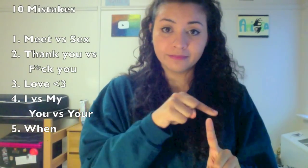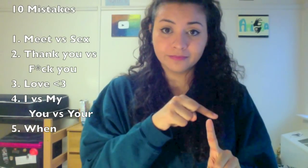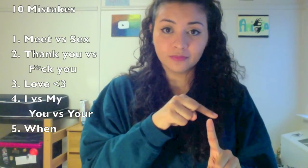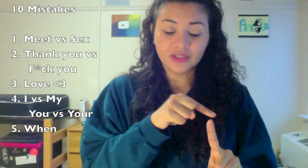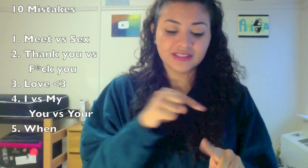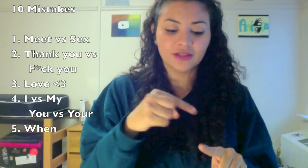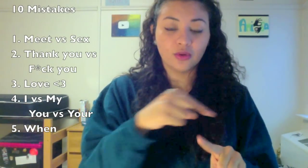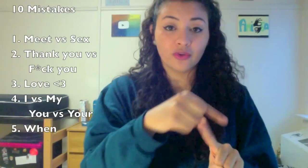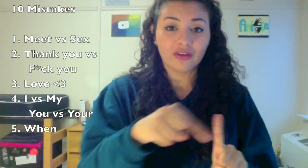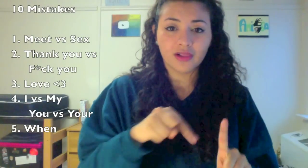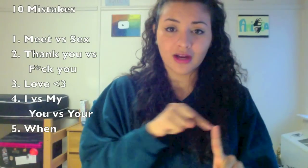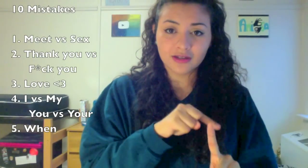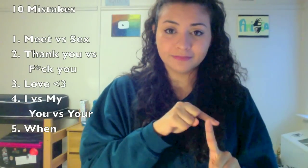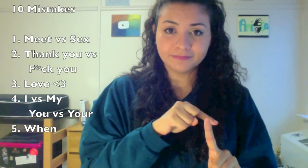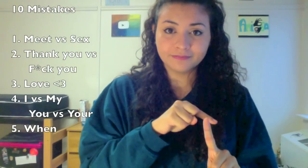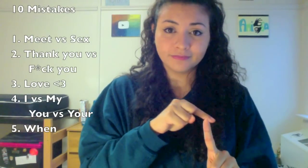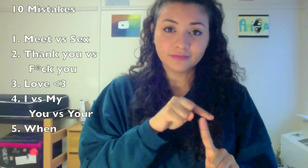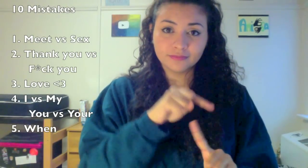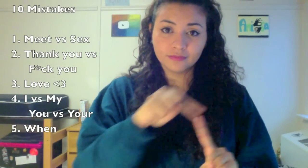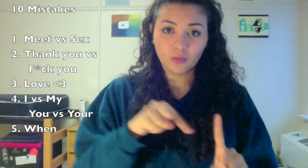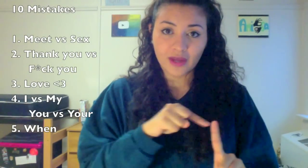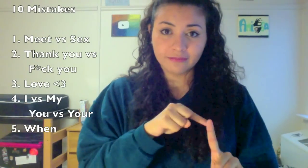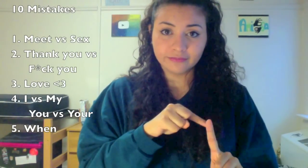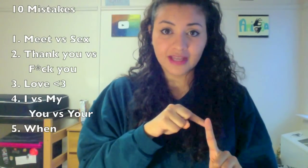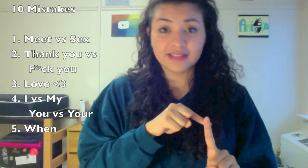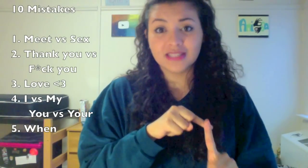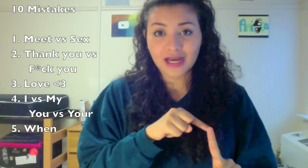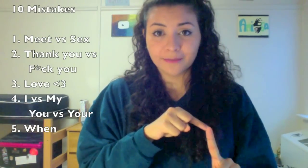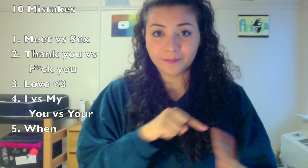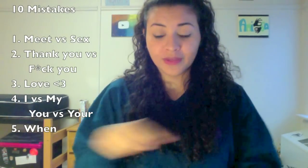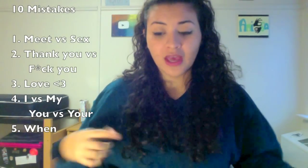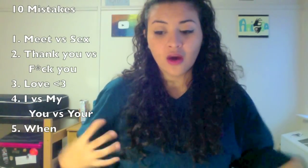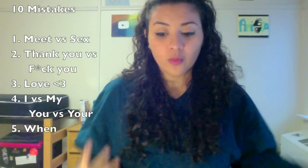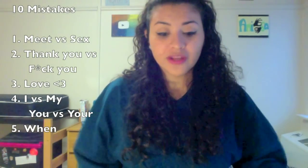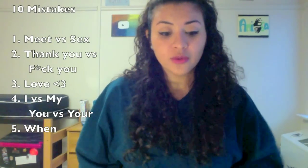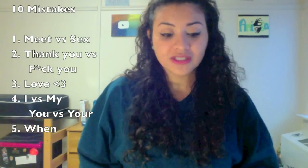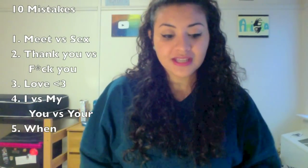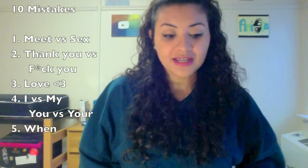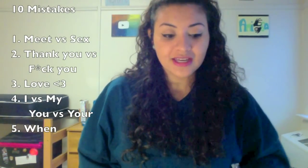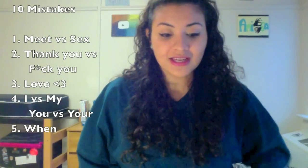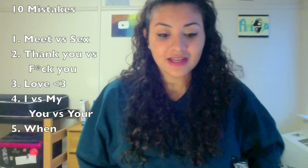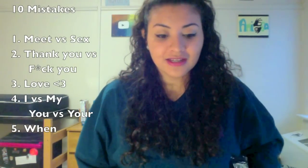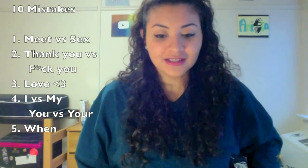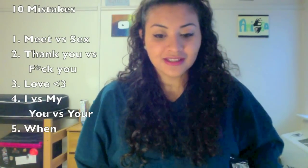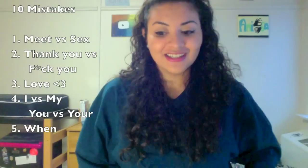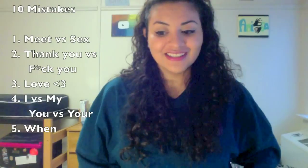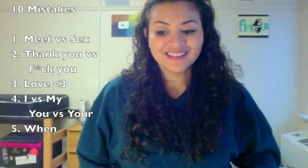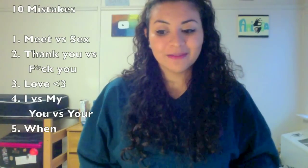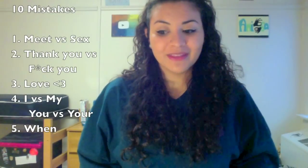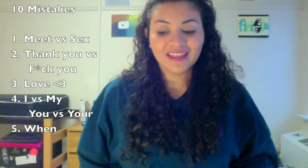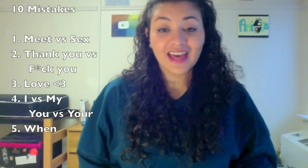one. Its like you go around a clock. When. as in time. When you are signing something